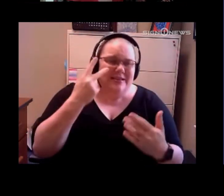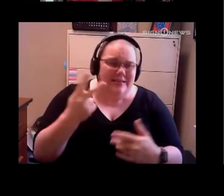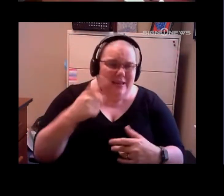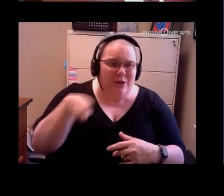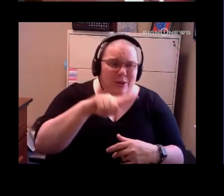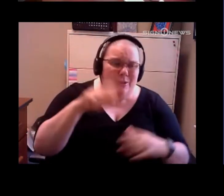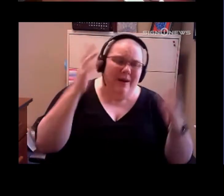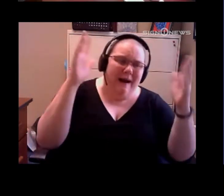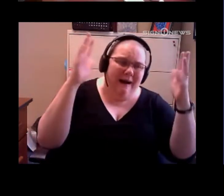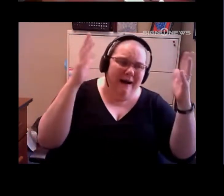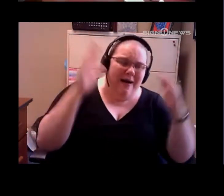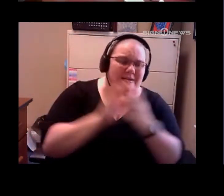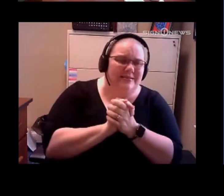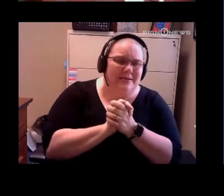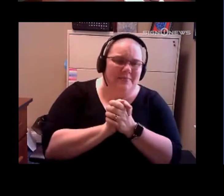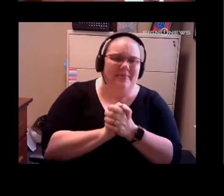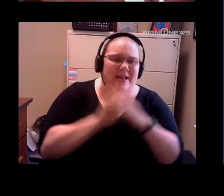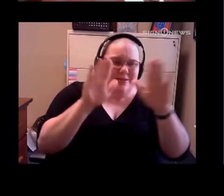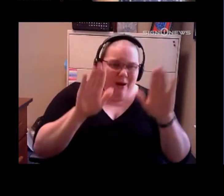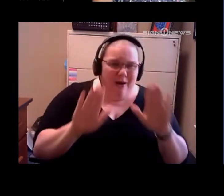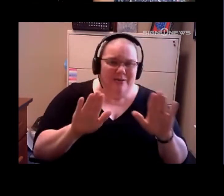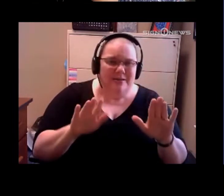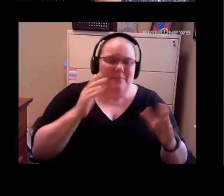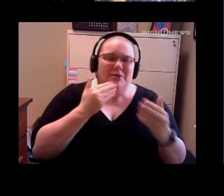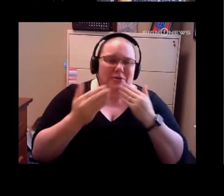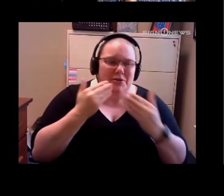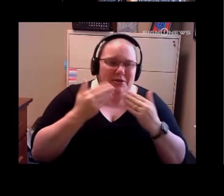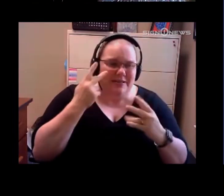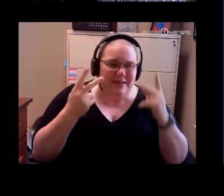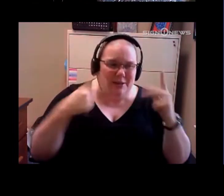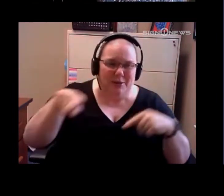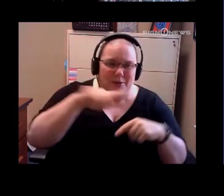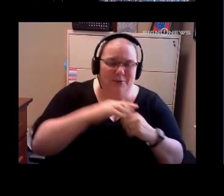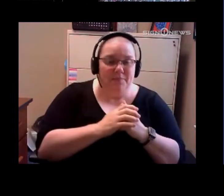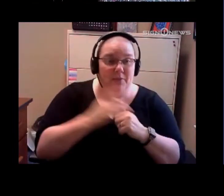well did any of you guys want to tell us